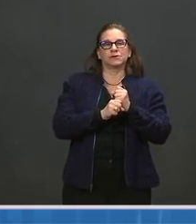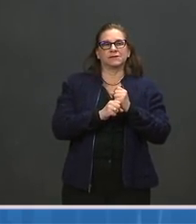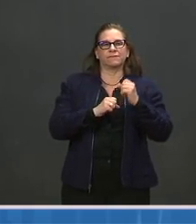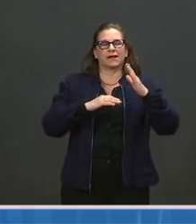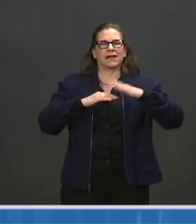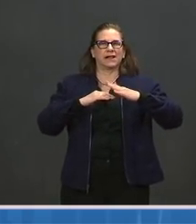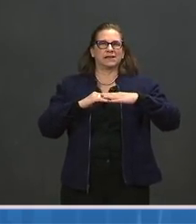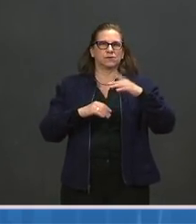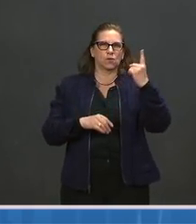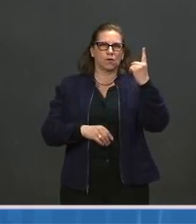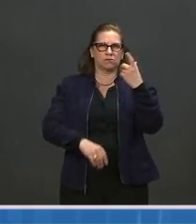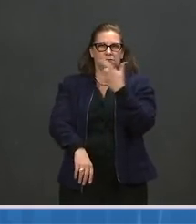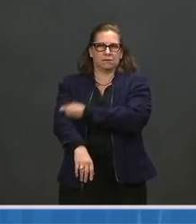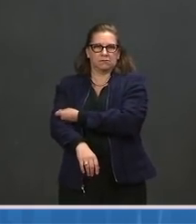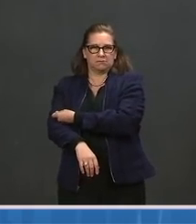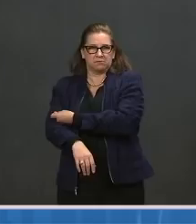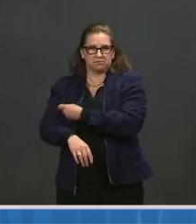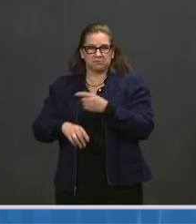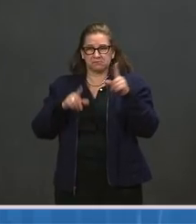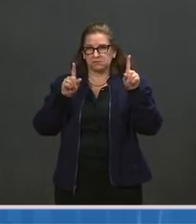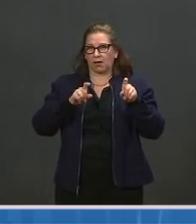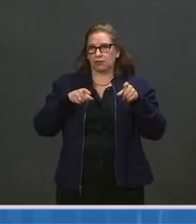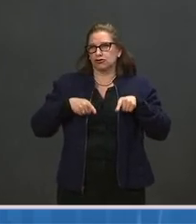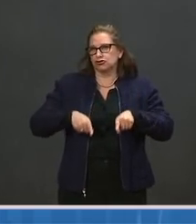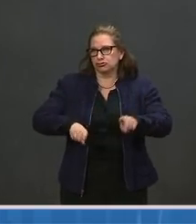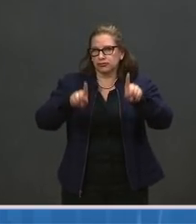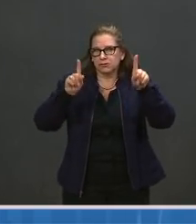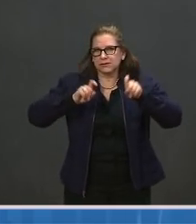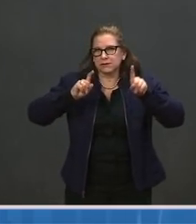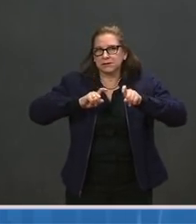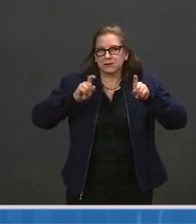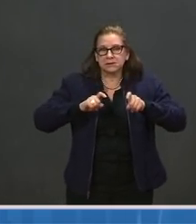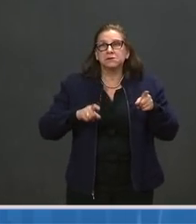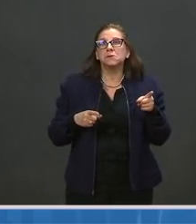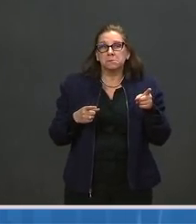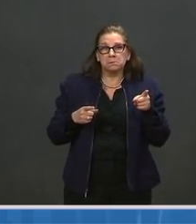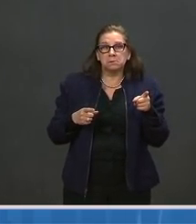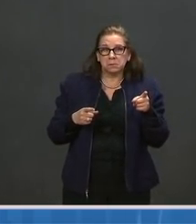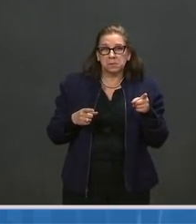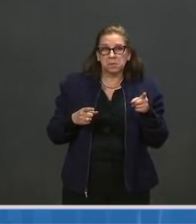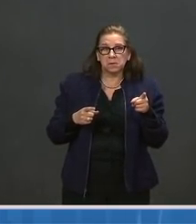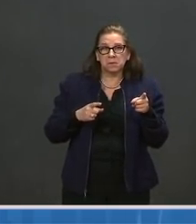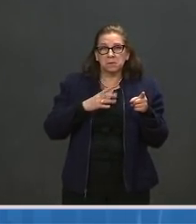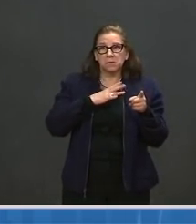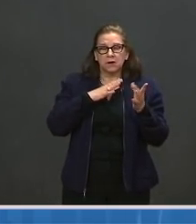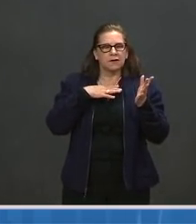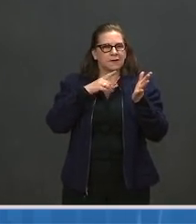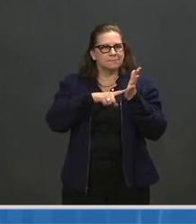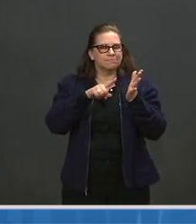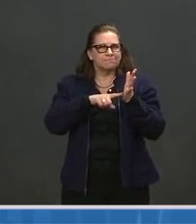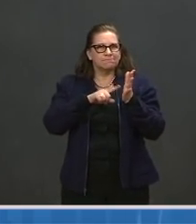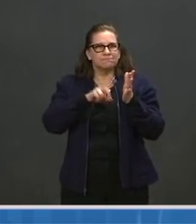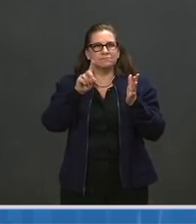An in-depth search of the database for venous thrombosis revealed no events in this study."